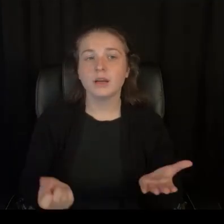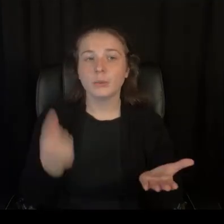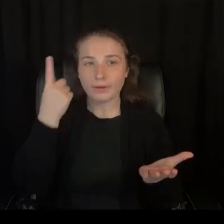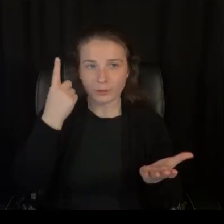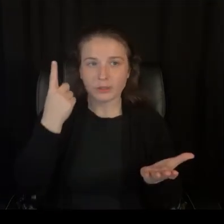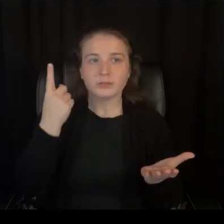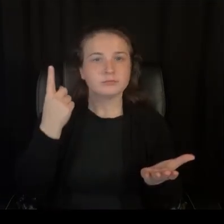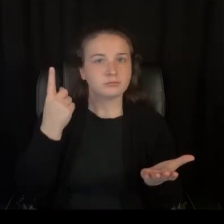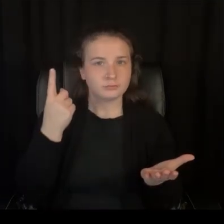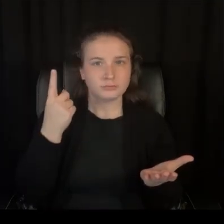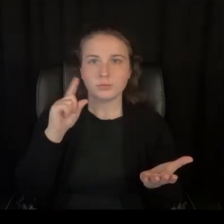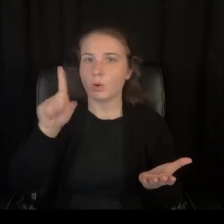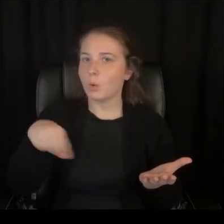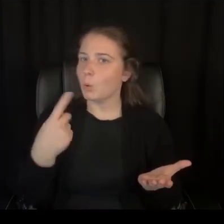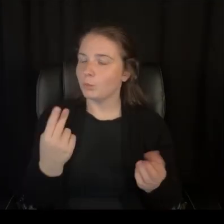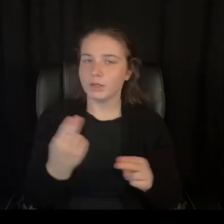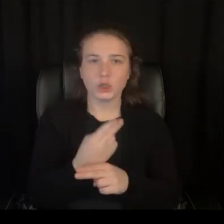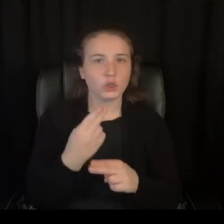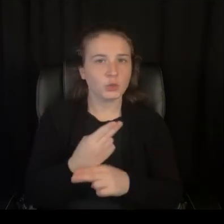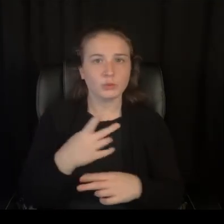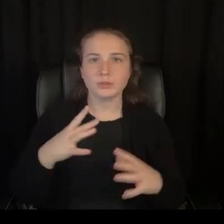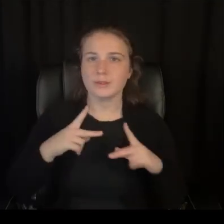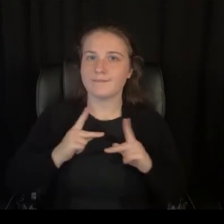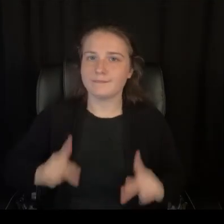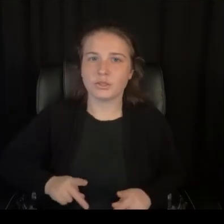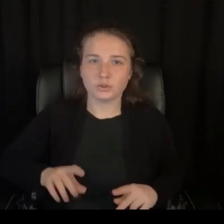However, only use physical restraint in an